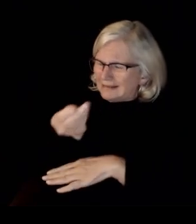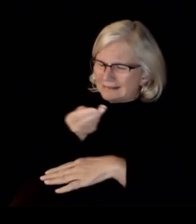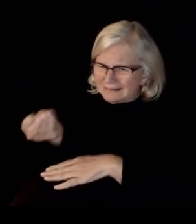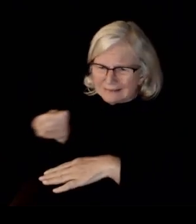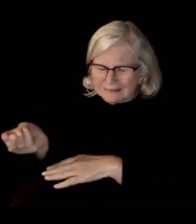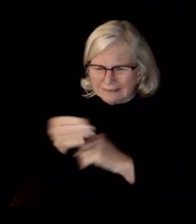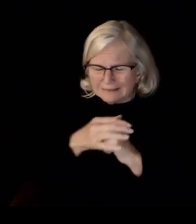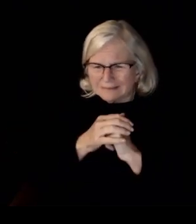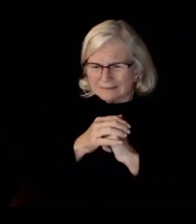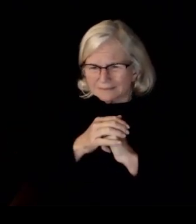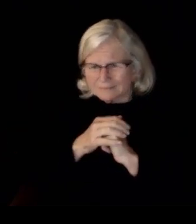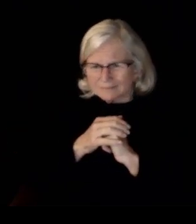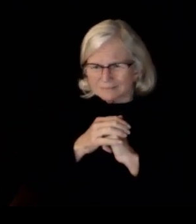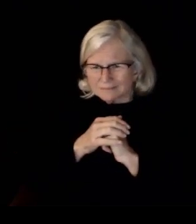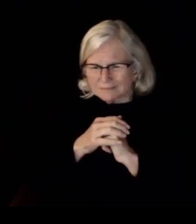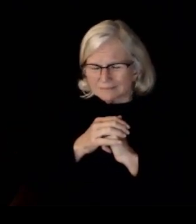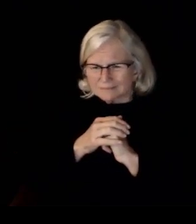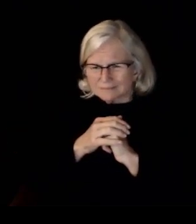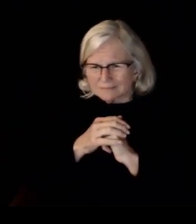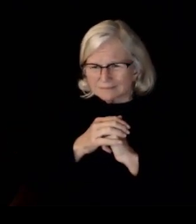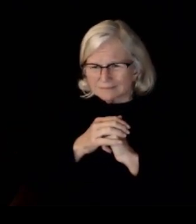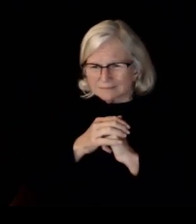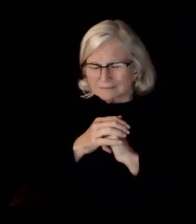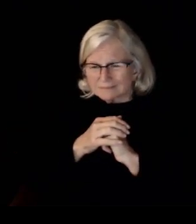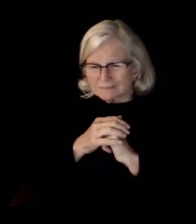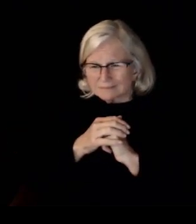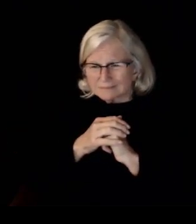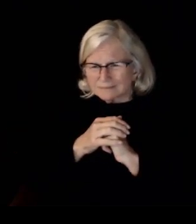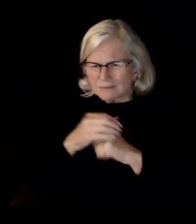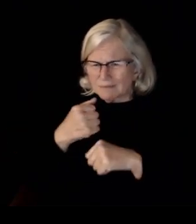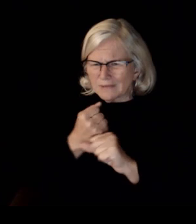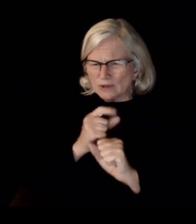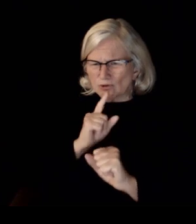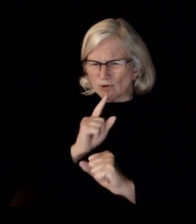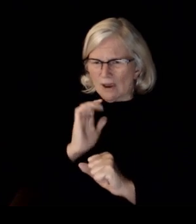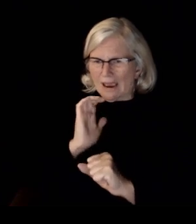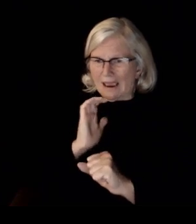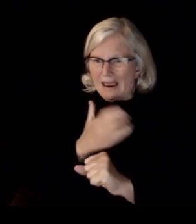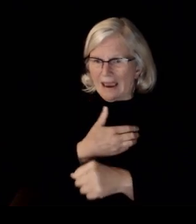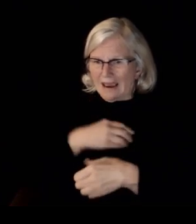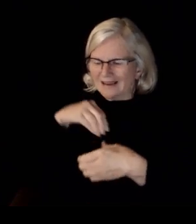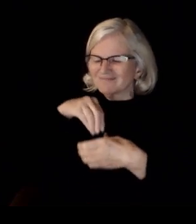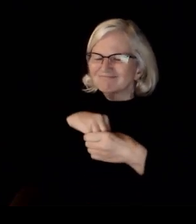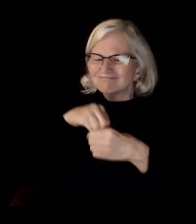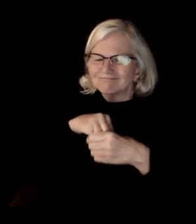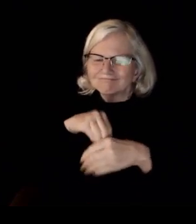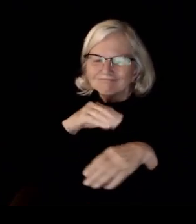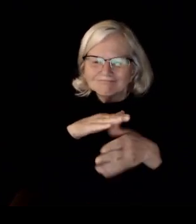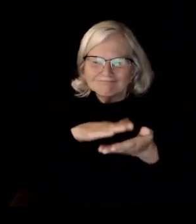the same exact reagent so diversifying our approach has been serving us to date but we